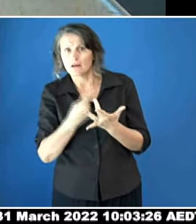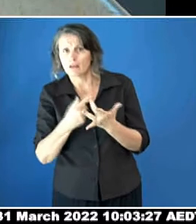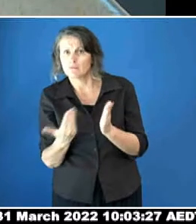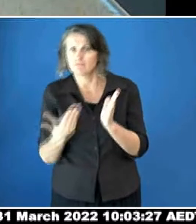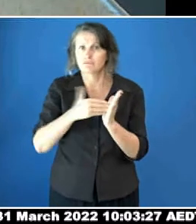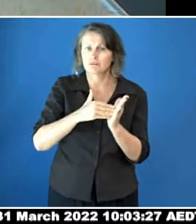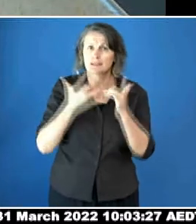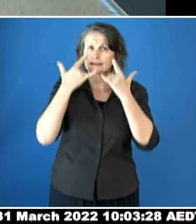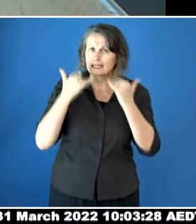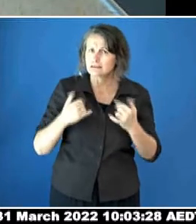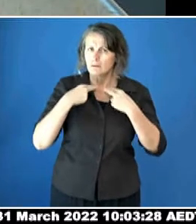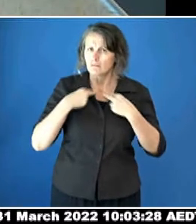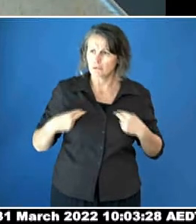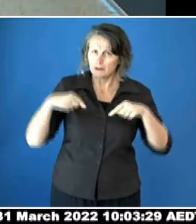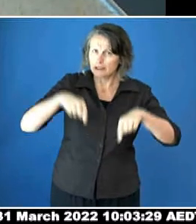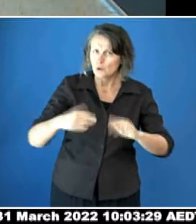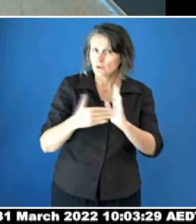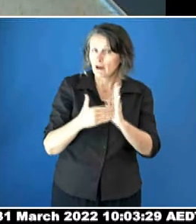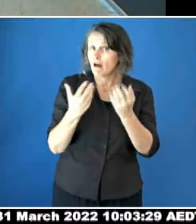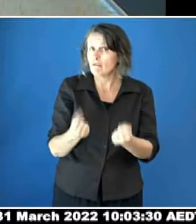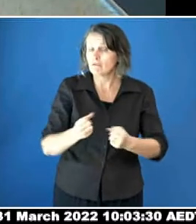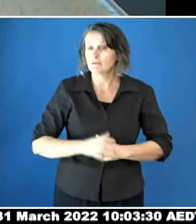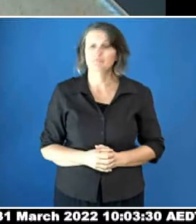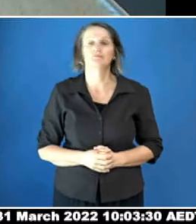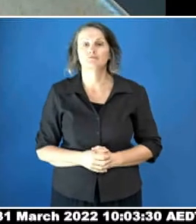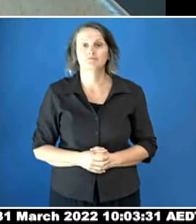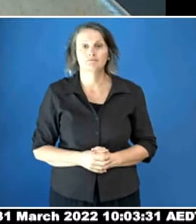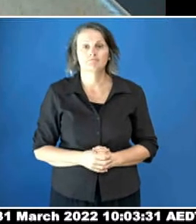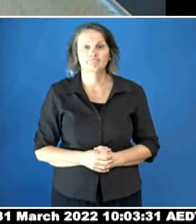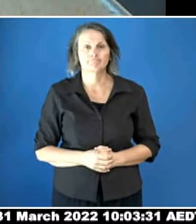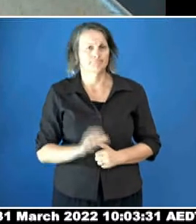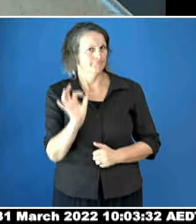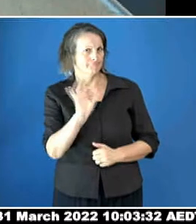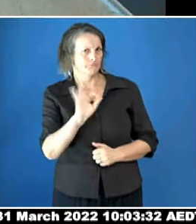Chair, not that I'm aware of. All right.